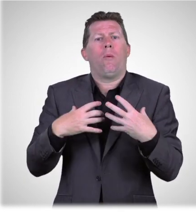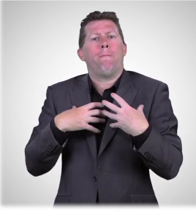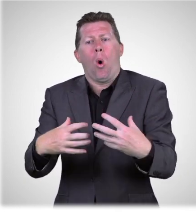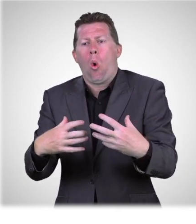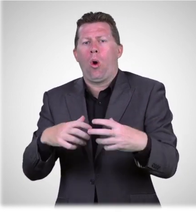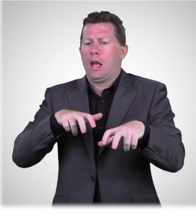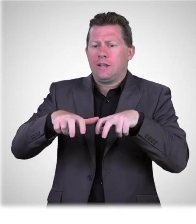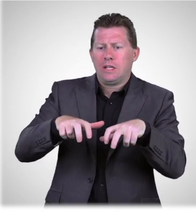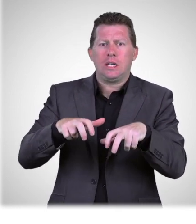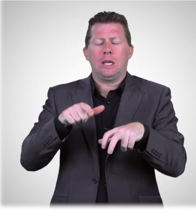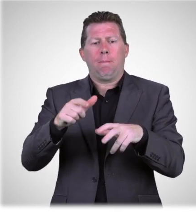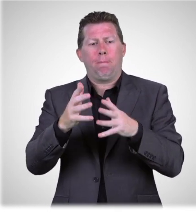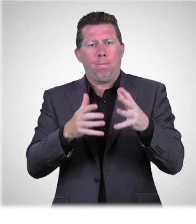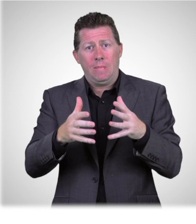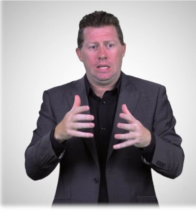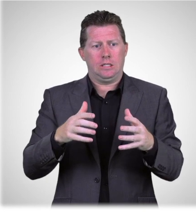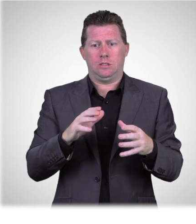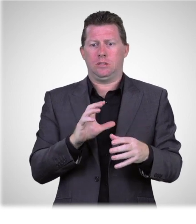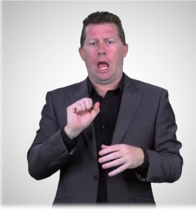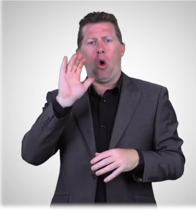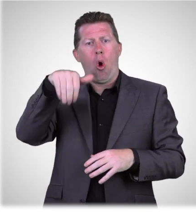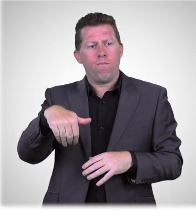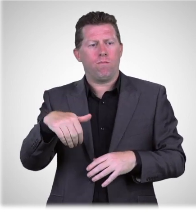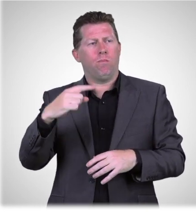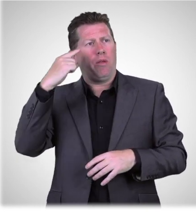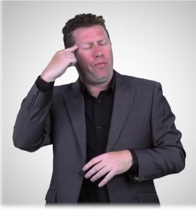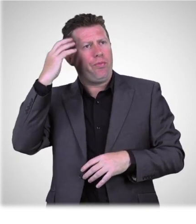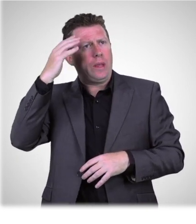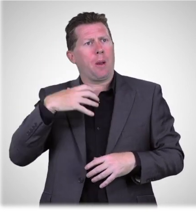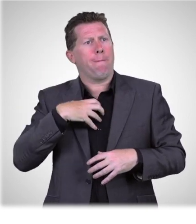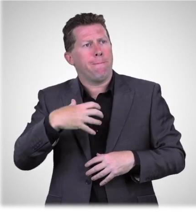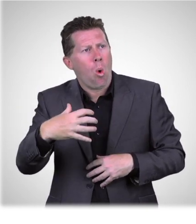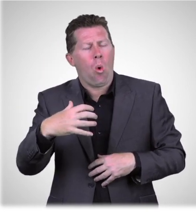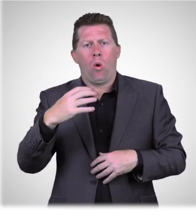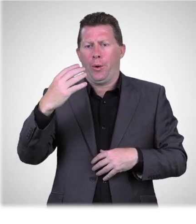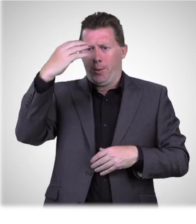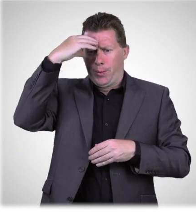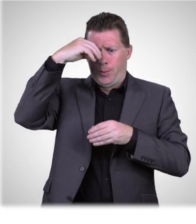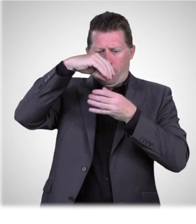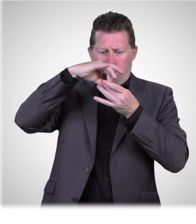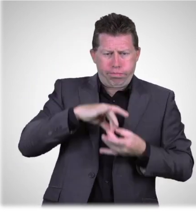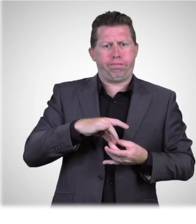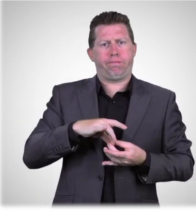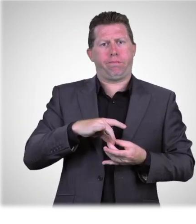material and engage with it in a new way. Creating post-class activities is another opportunity